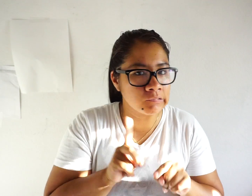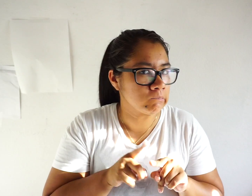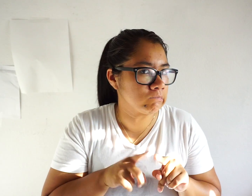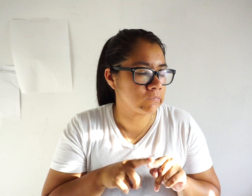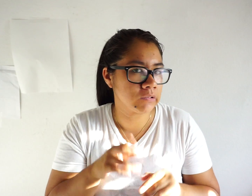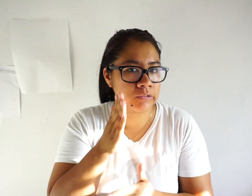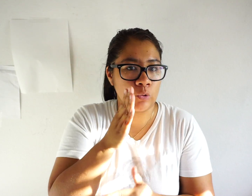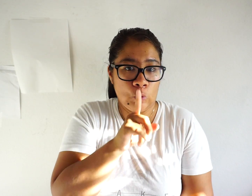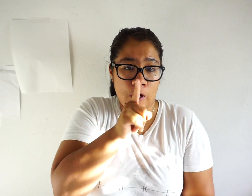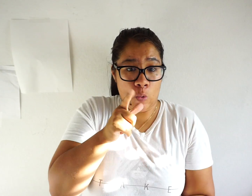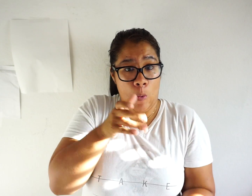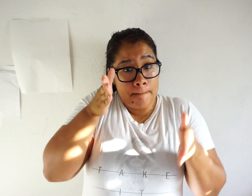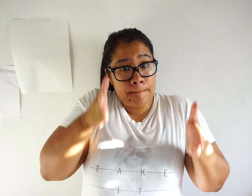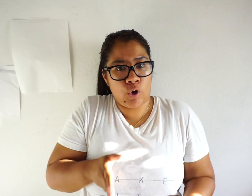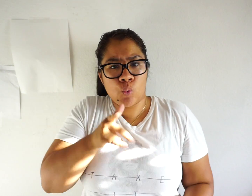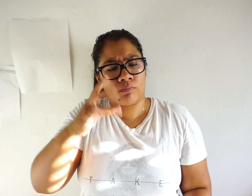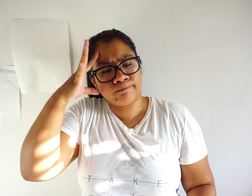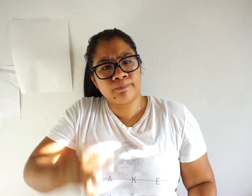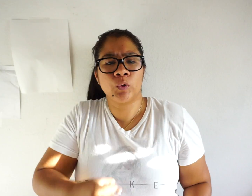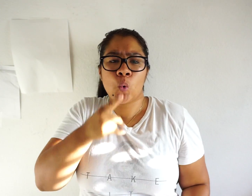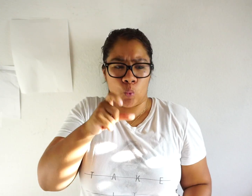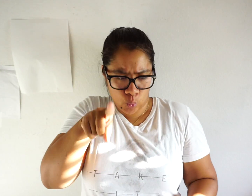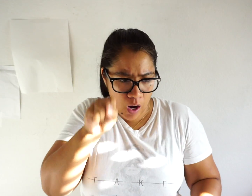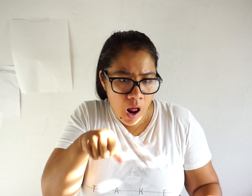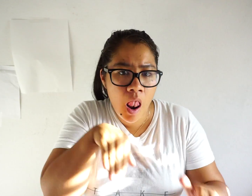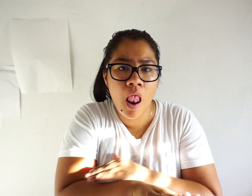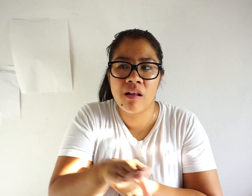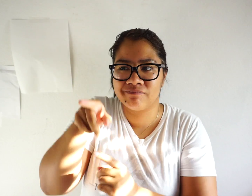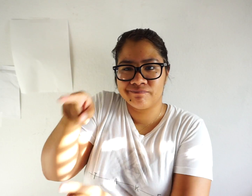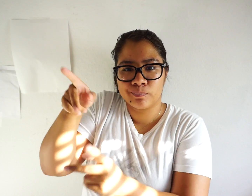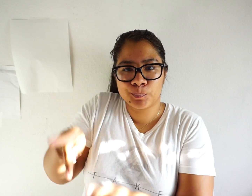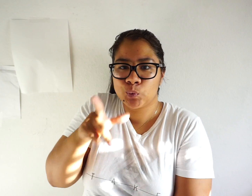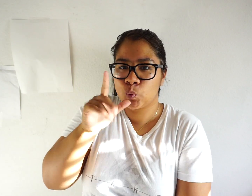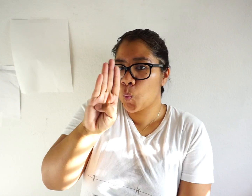It really depends on the person who's handling the visa that decide if you can go in